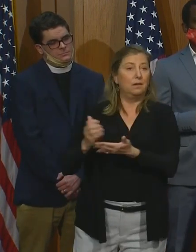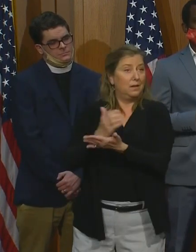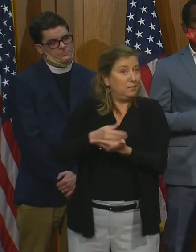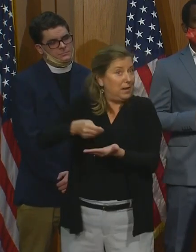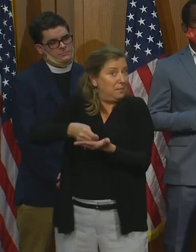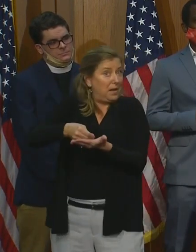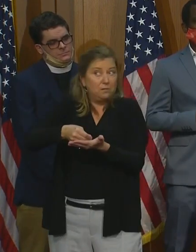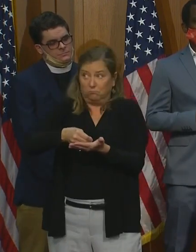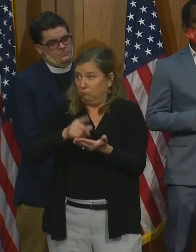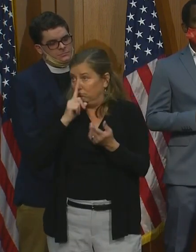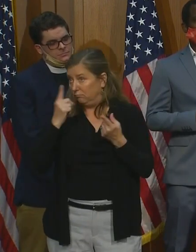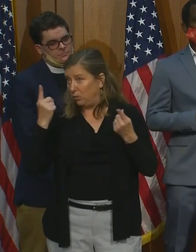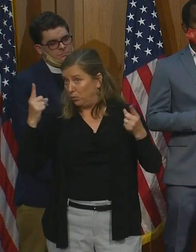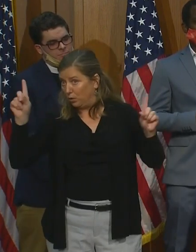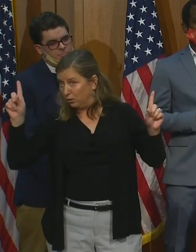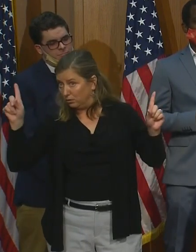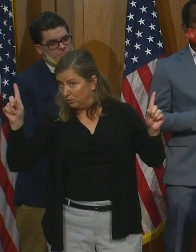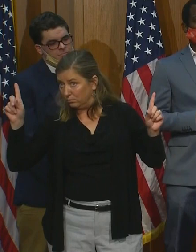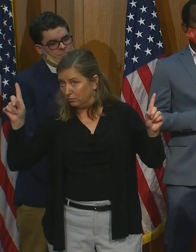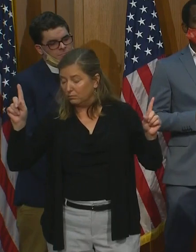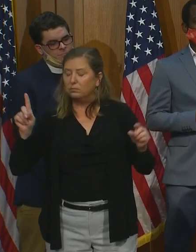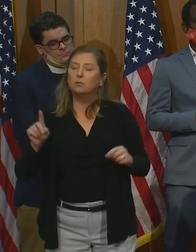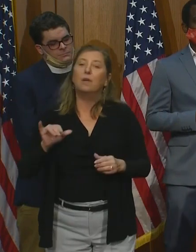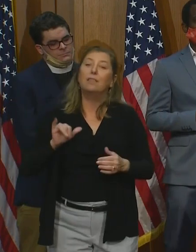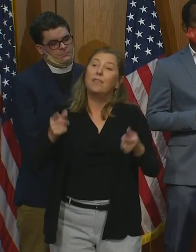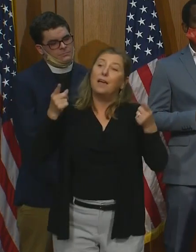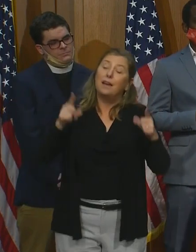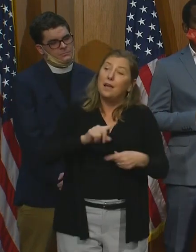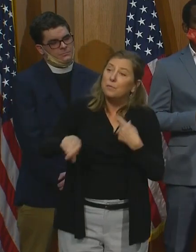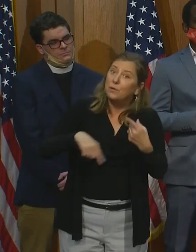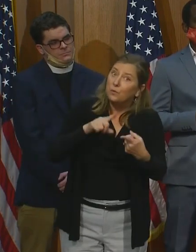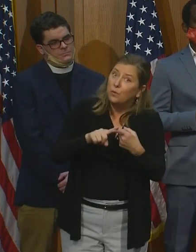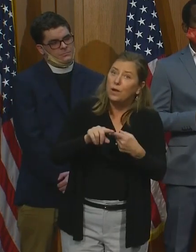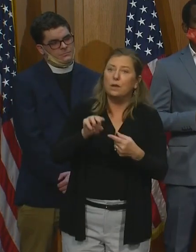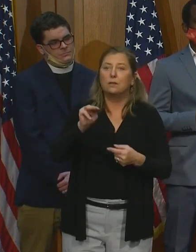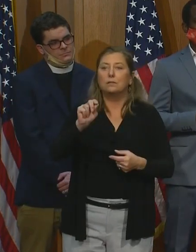HOUSING DEVELOPMENT AROUND IT